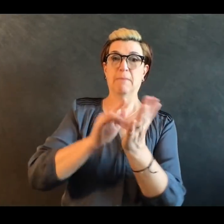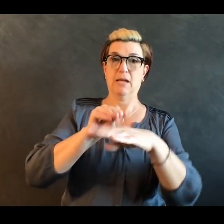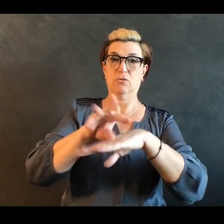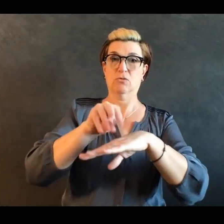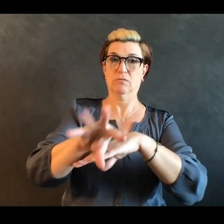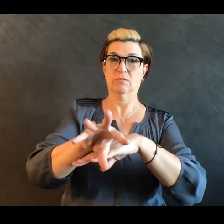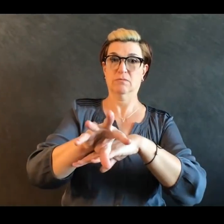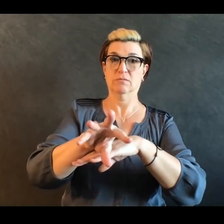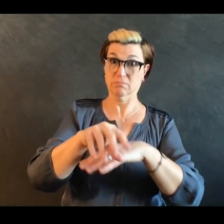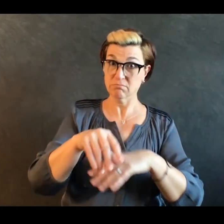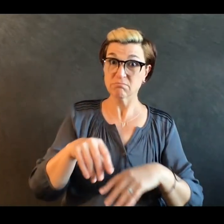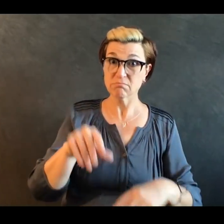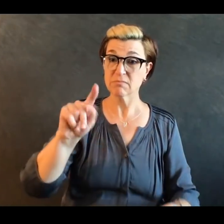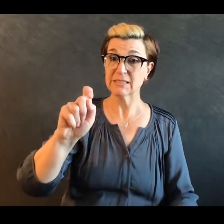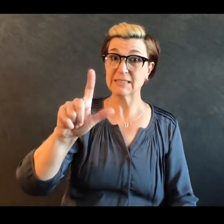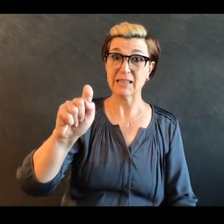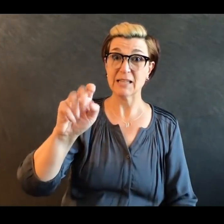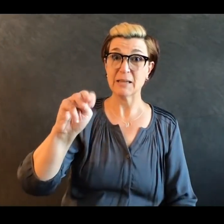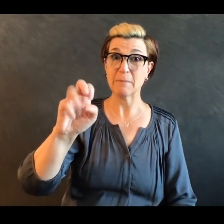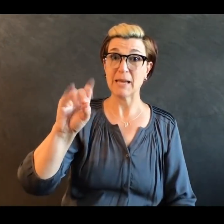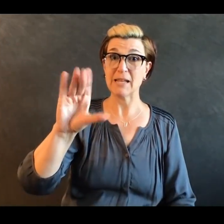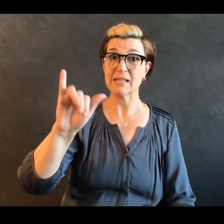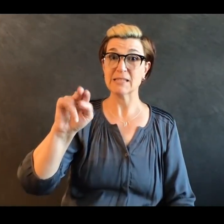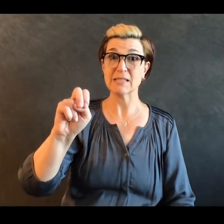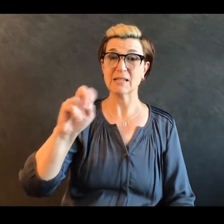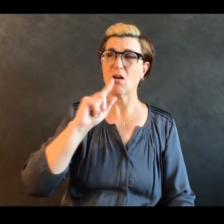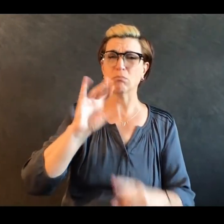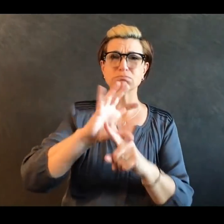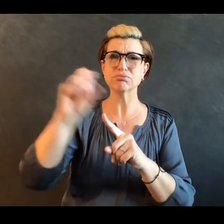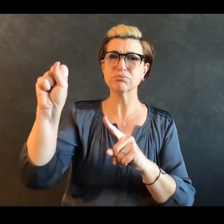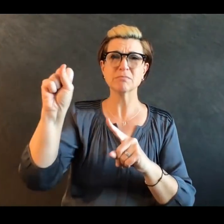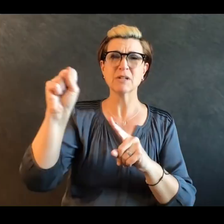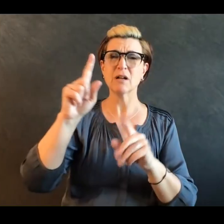this is an industry that's just growing but it's take it's grown by leaps and